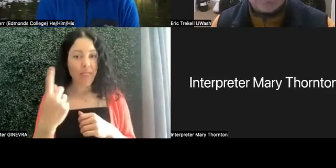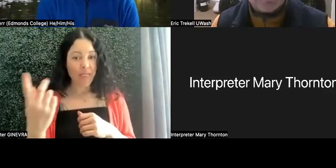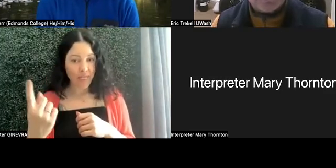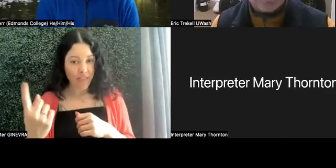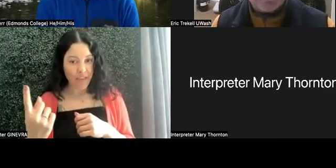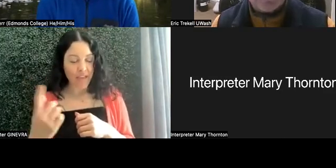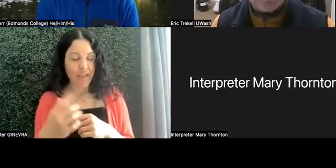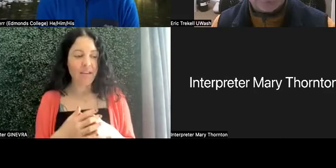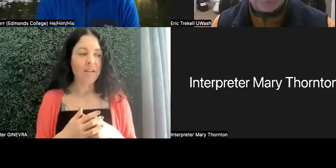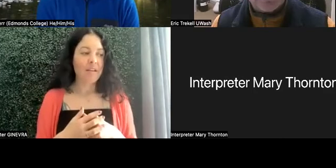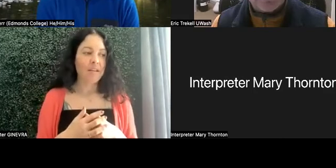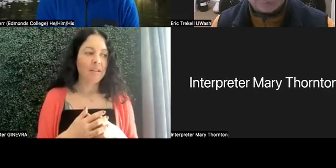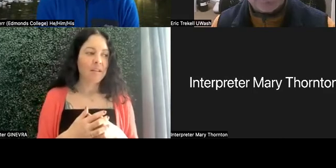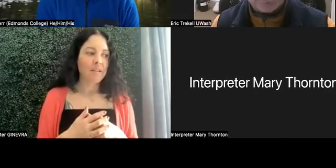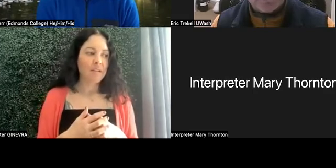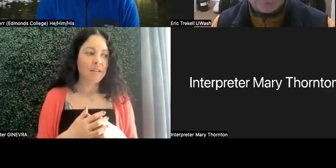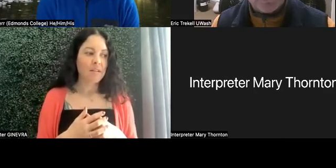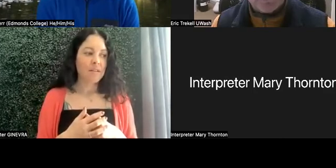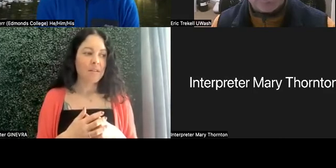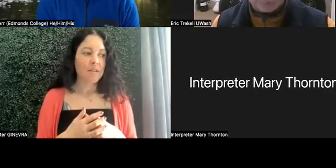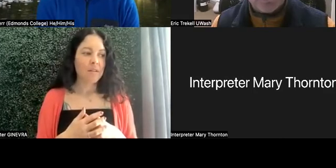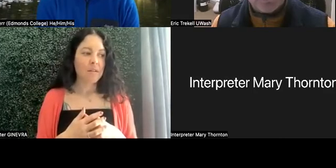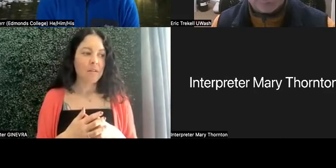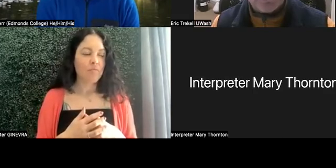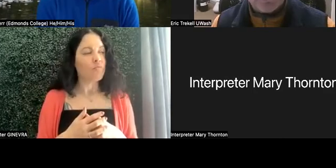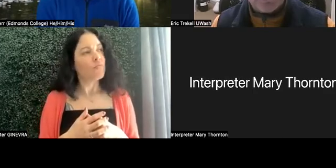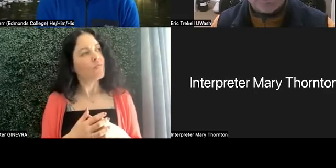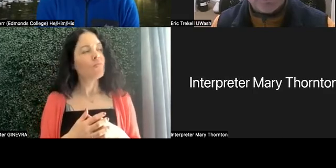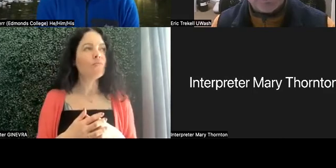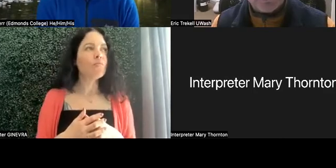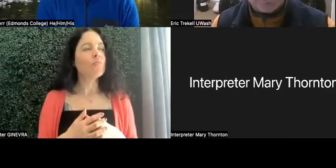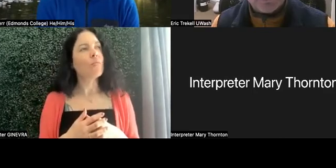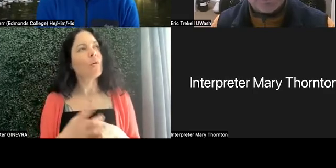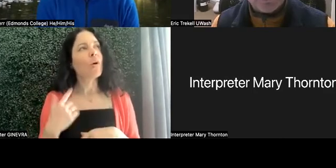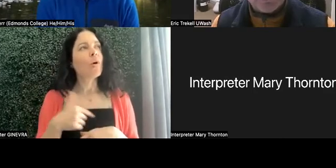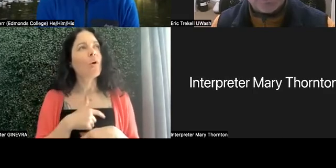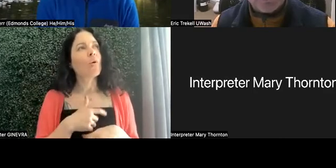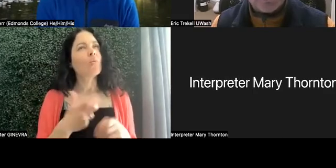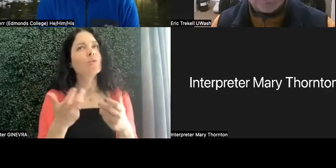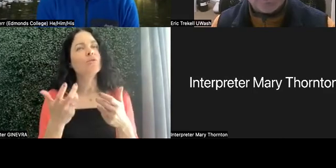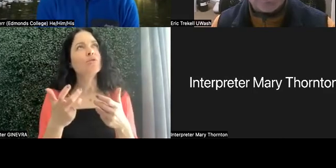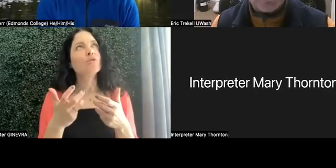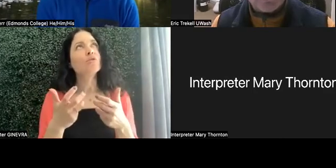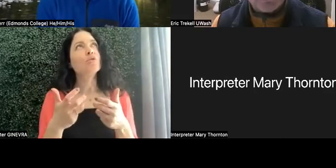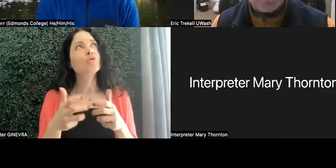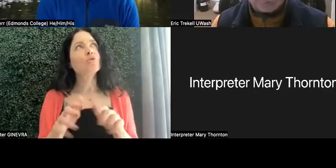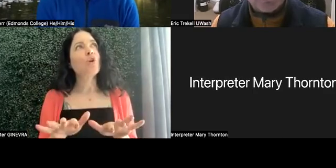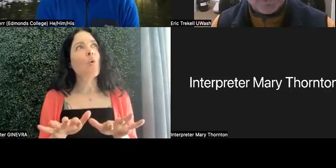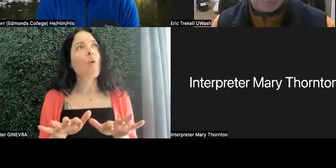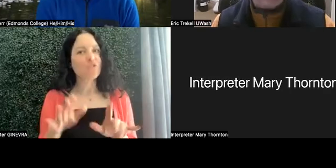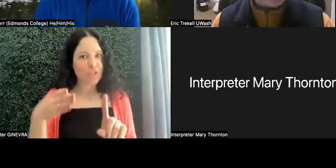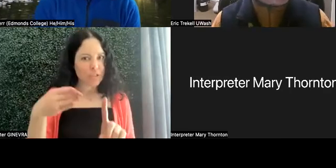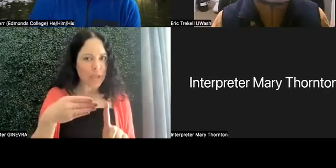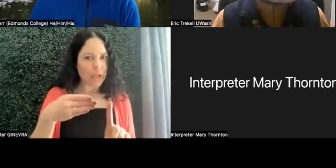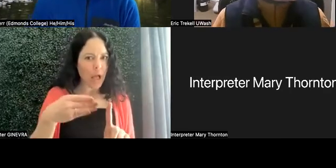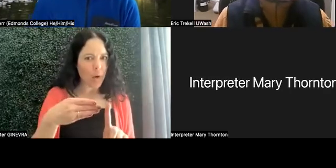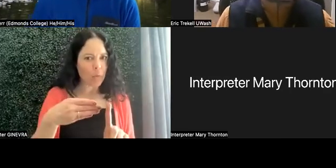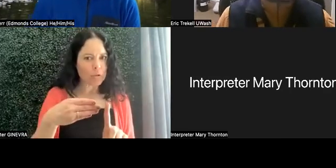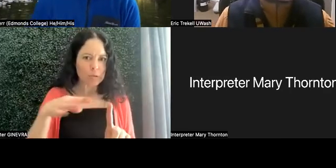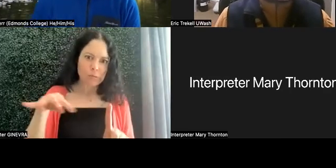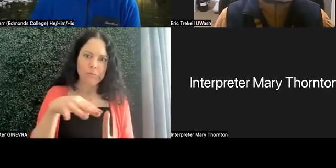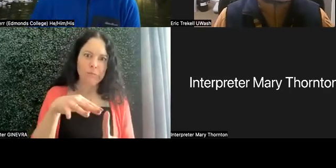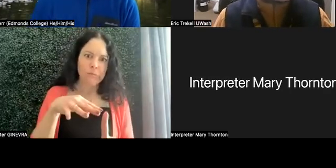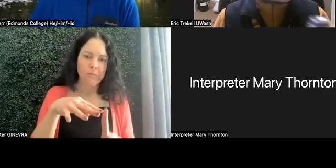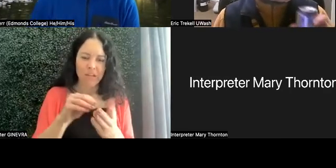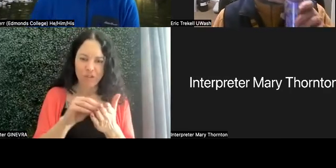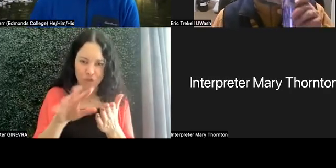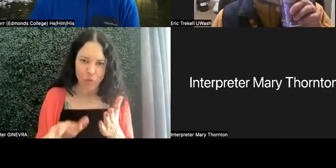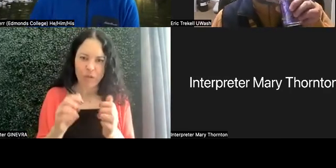that we don't want to single out students with disabilities.